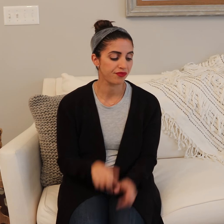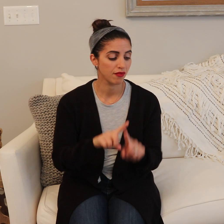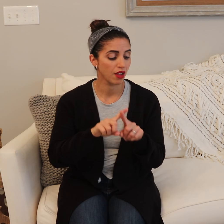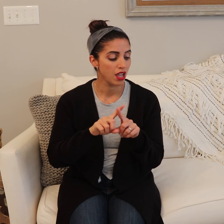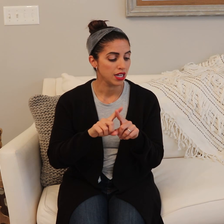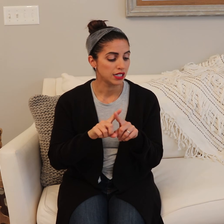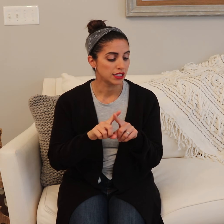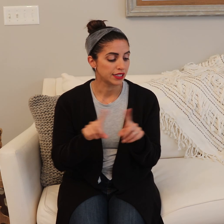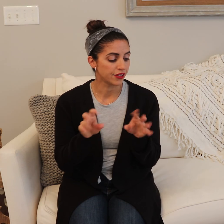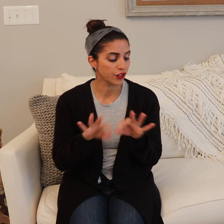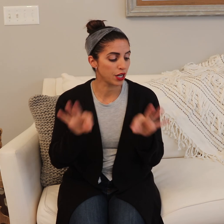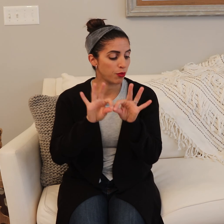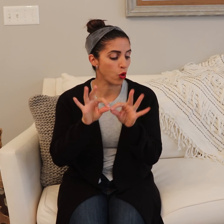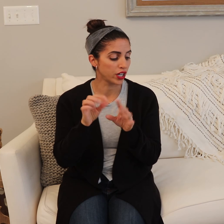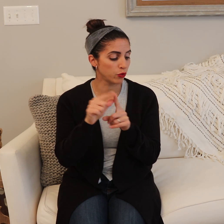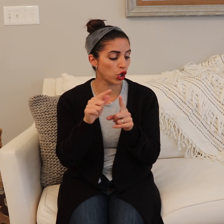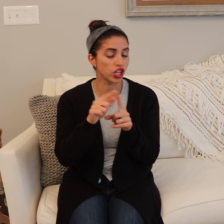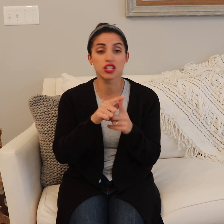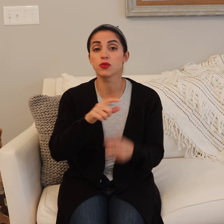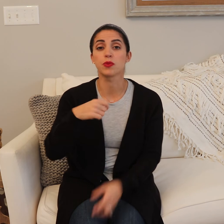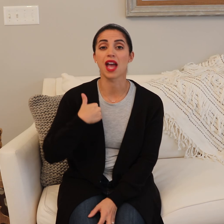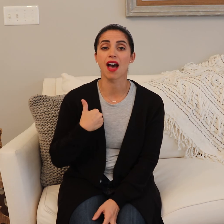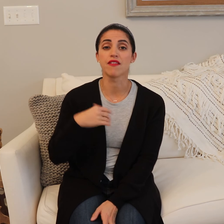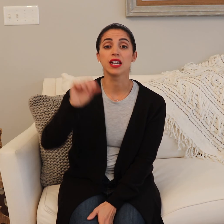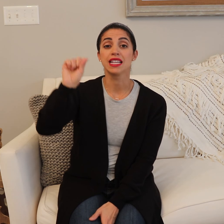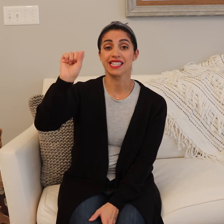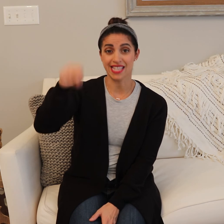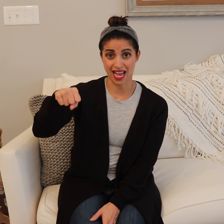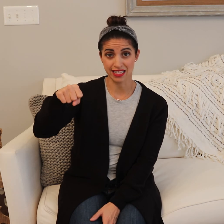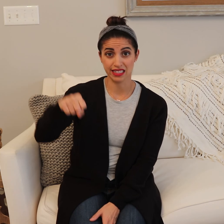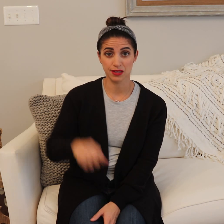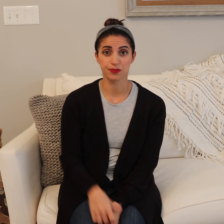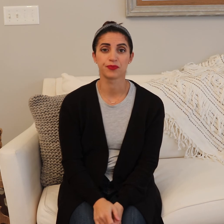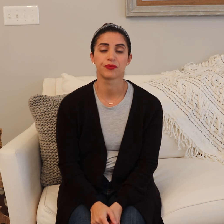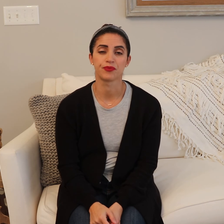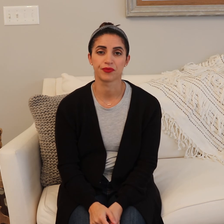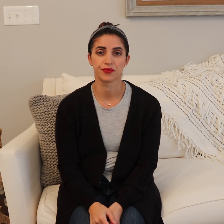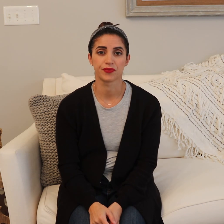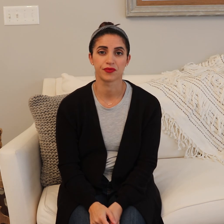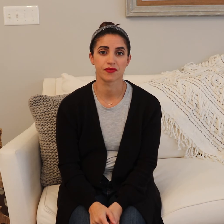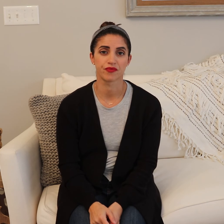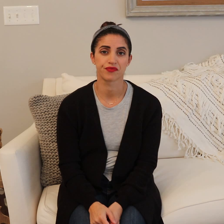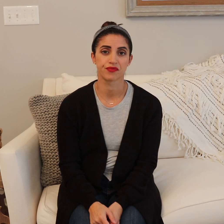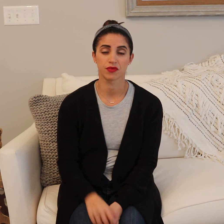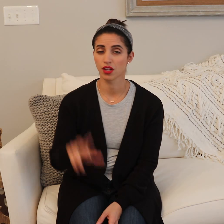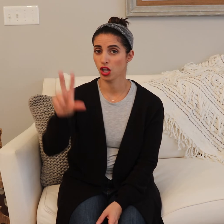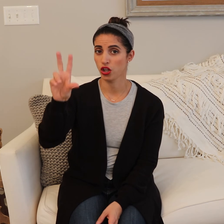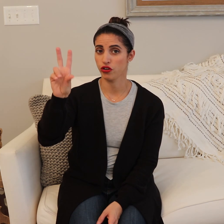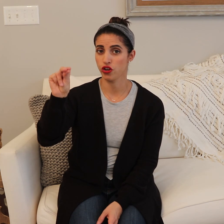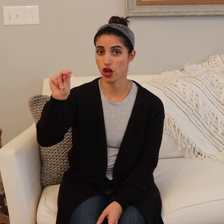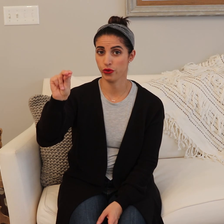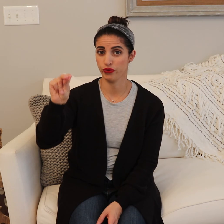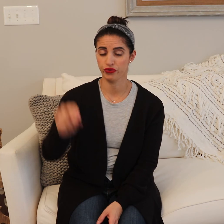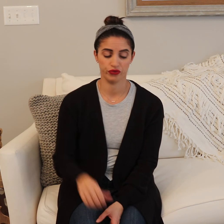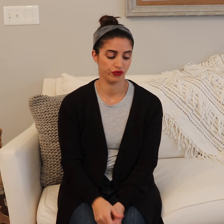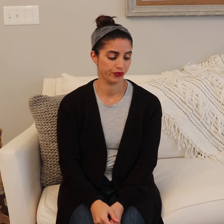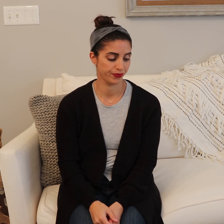Different important words: we have YES no